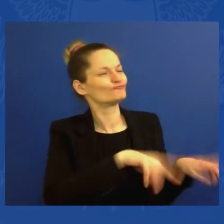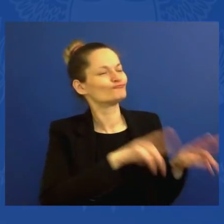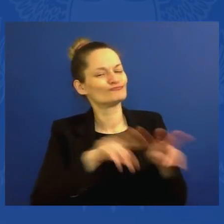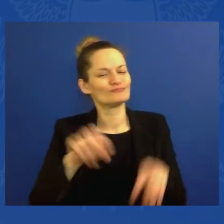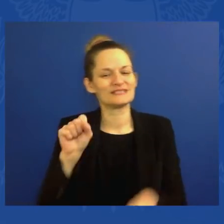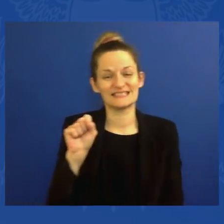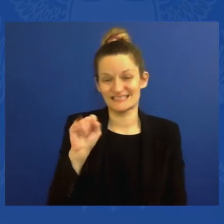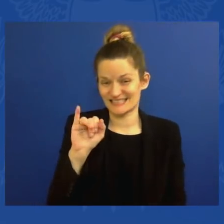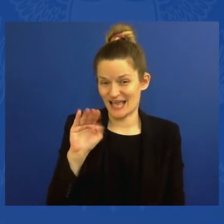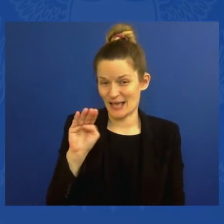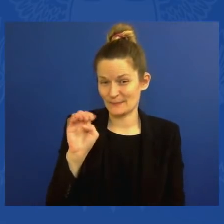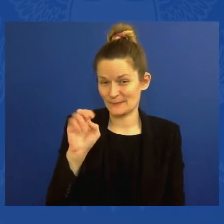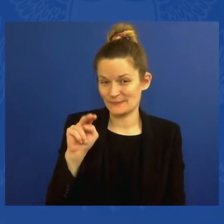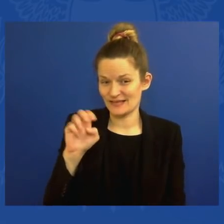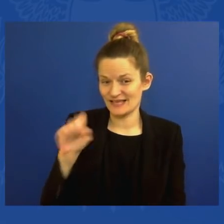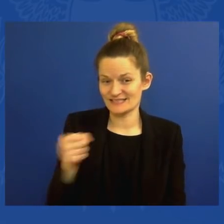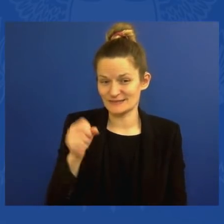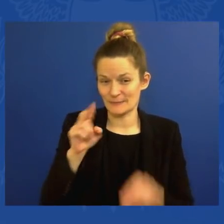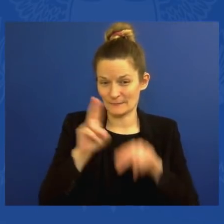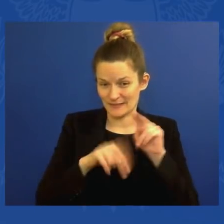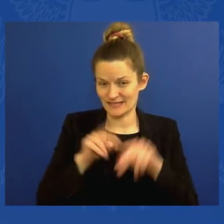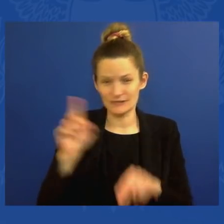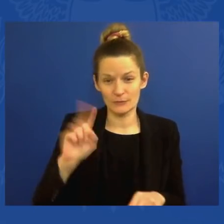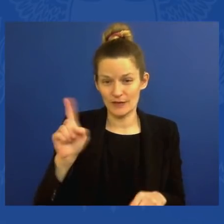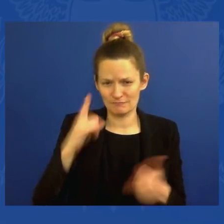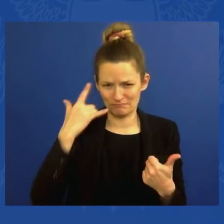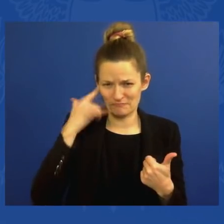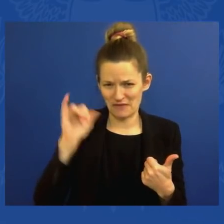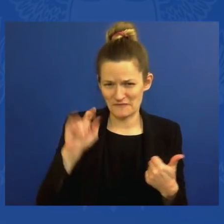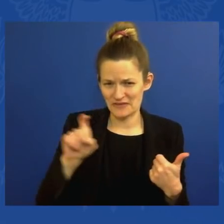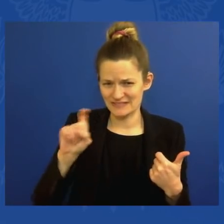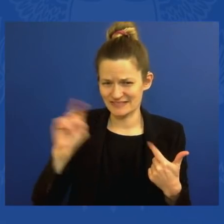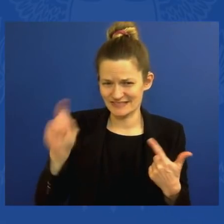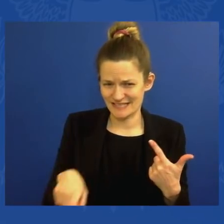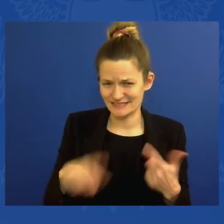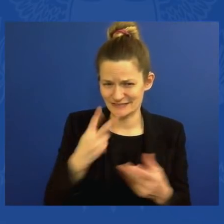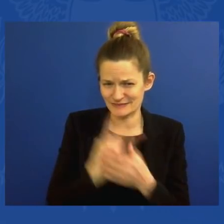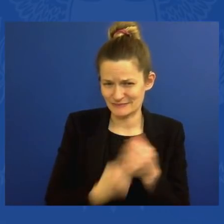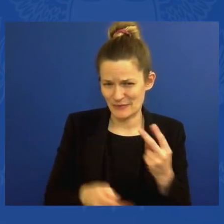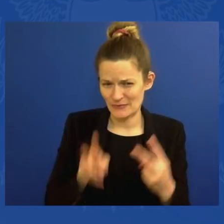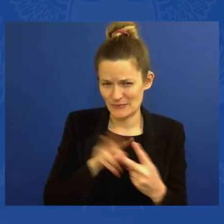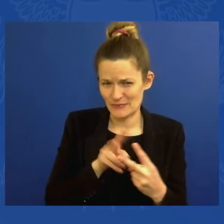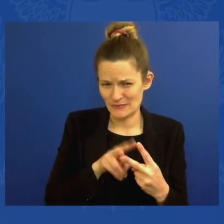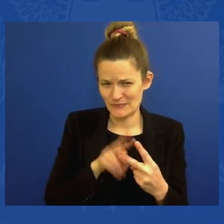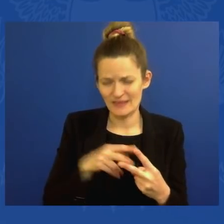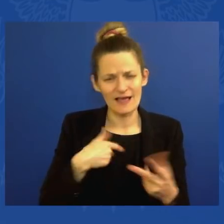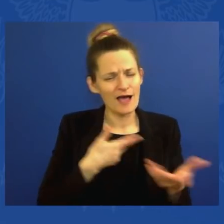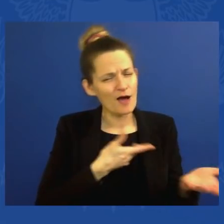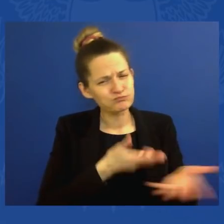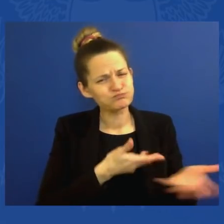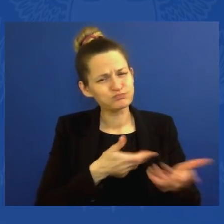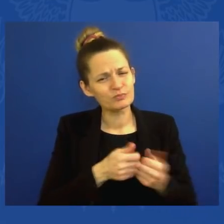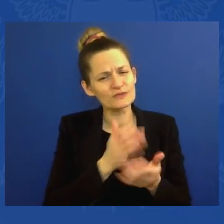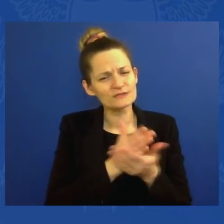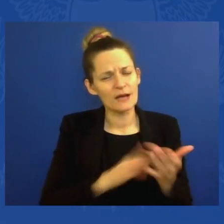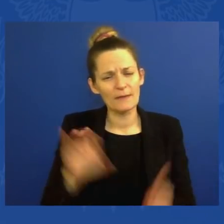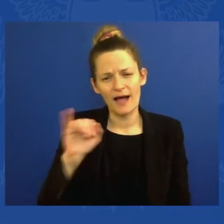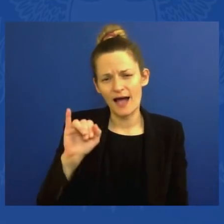a chance to talk with some of the IBEW members working there. Because our Infrastructure Law provides $7.5 billion --